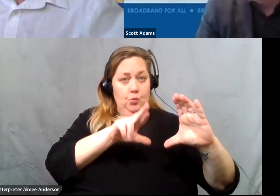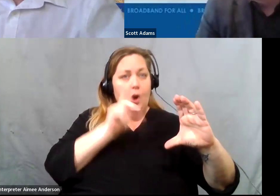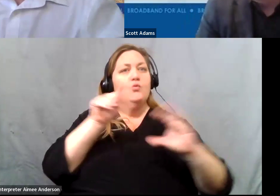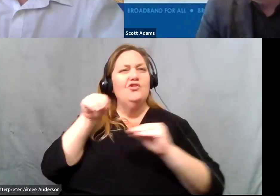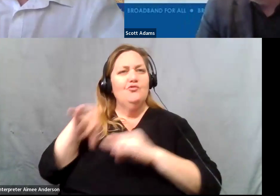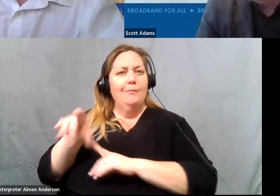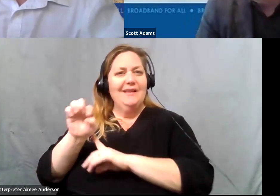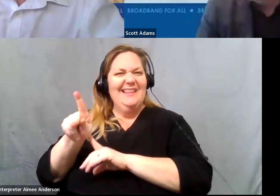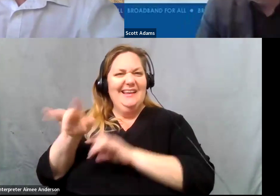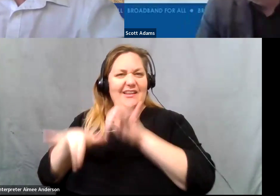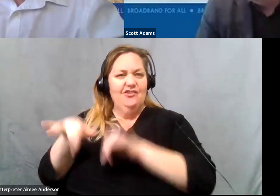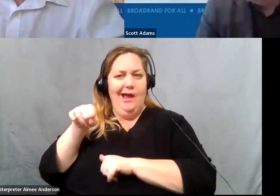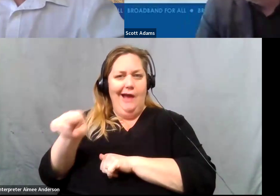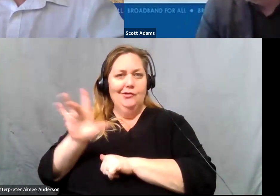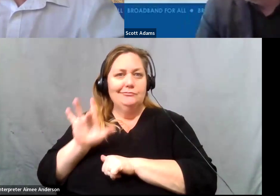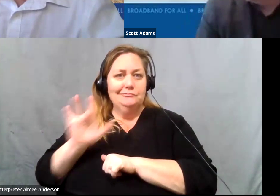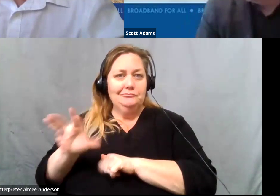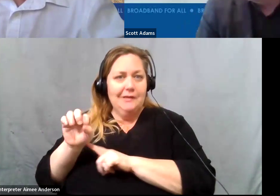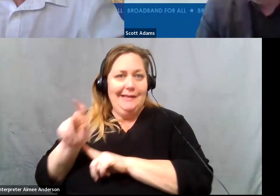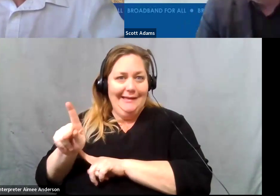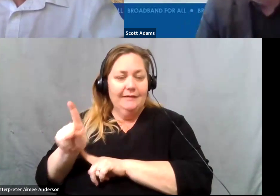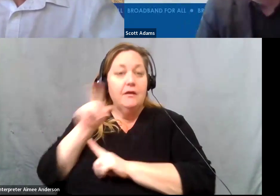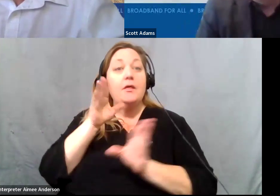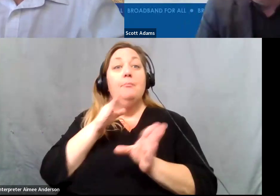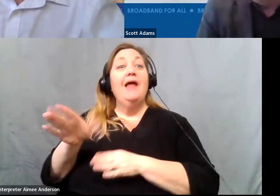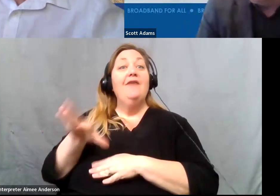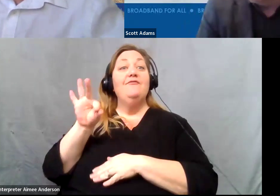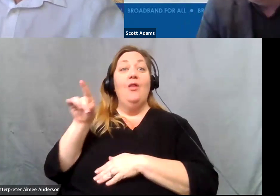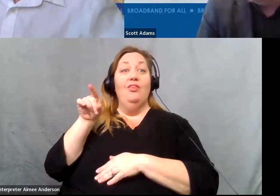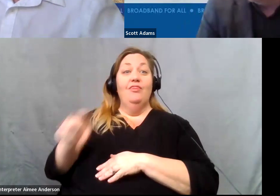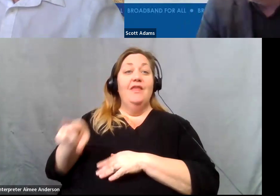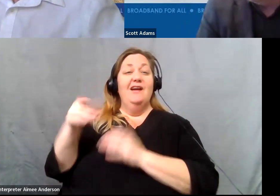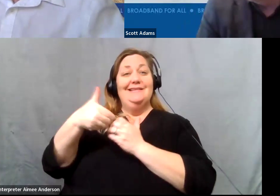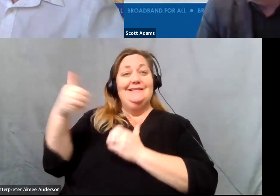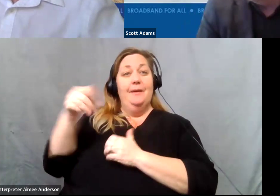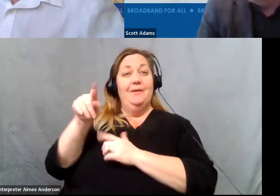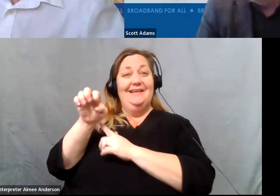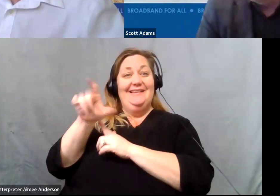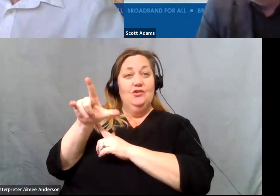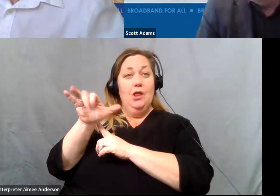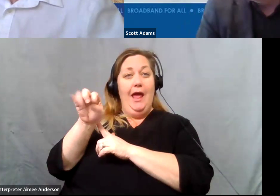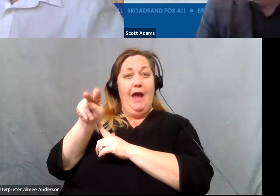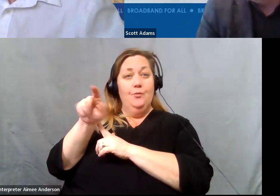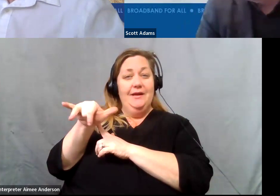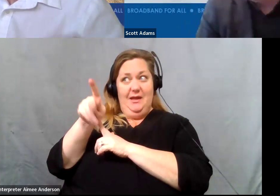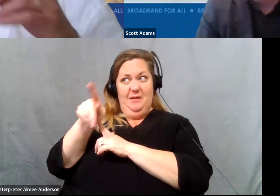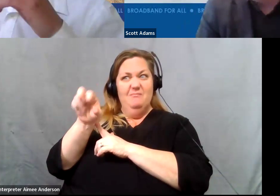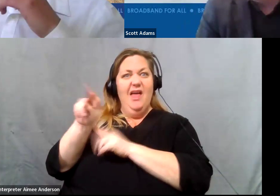the chat and the plan can be found. There's a separate digital equity plan setup pages on